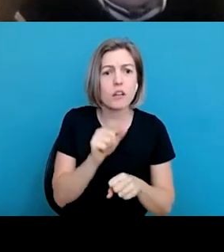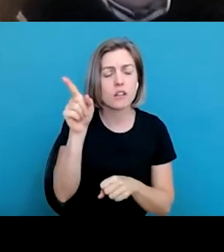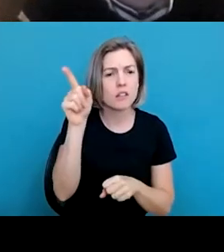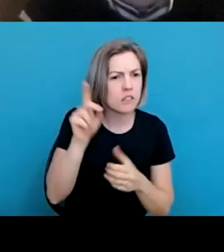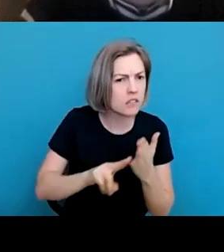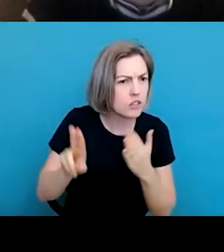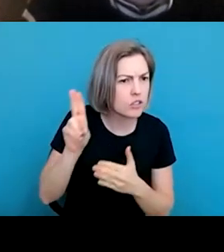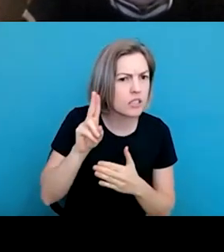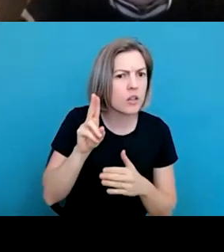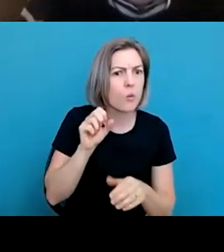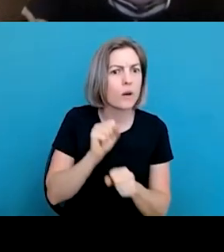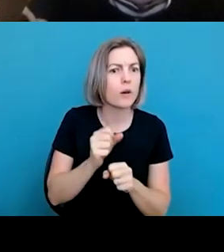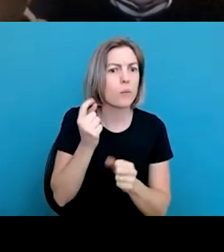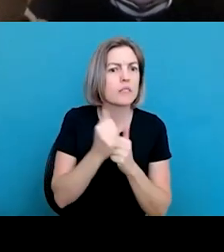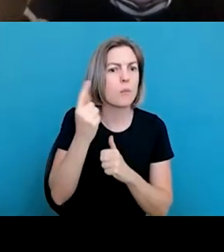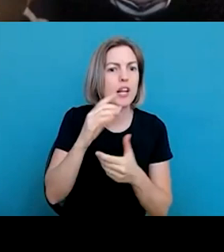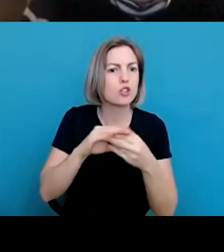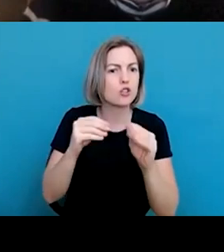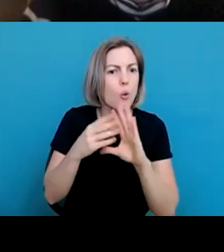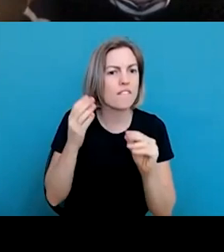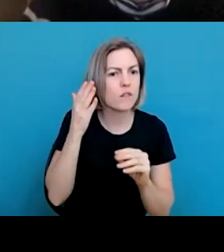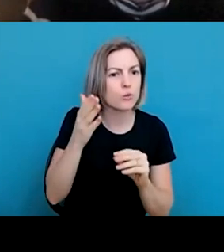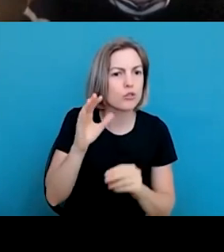features who are looking at how you can add